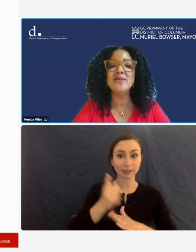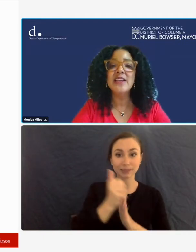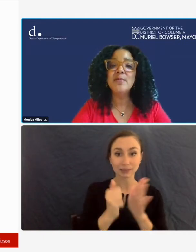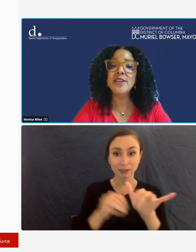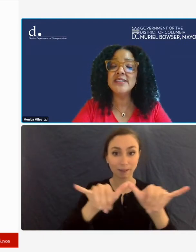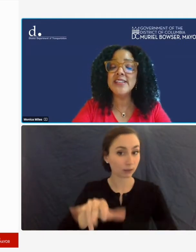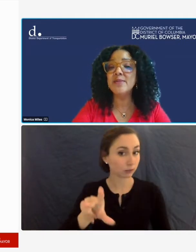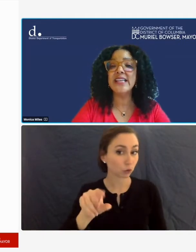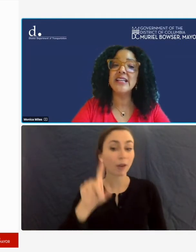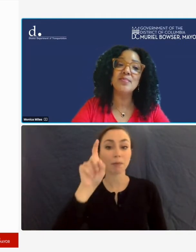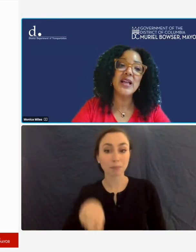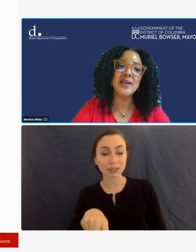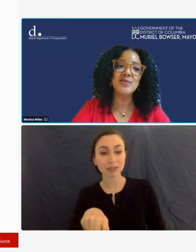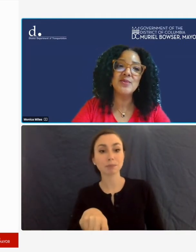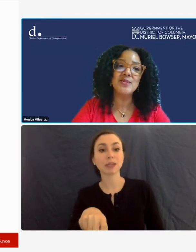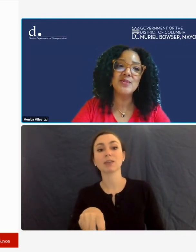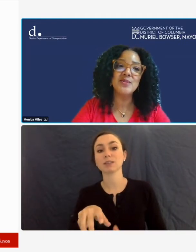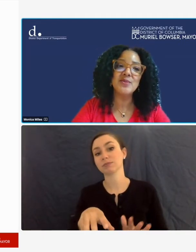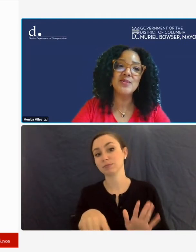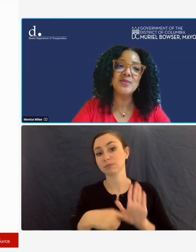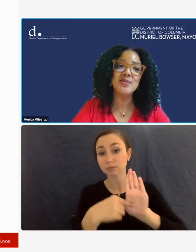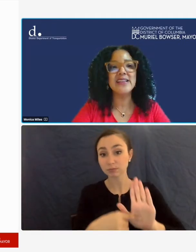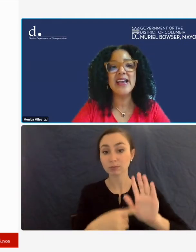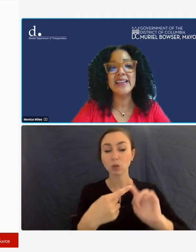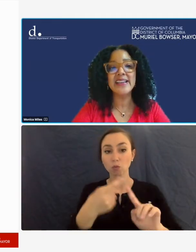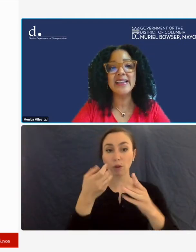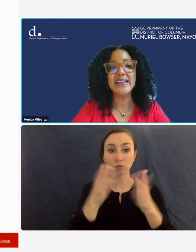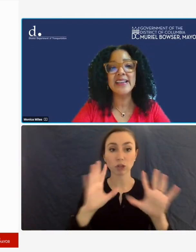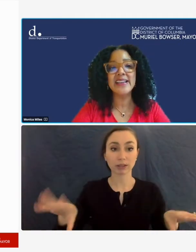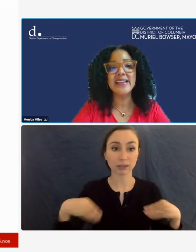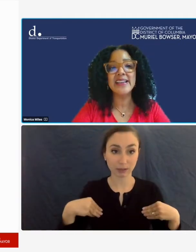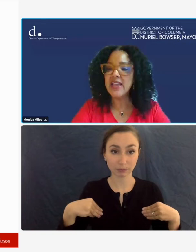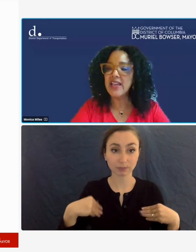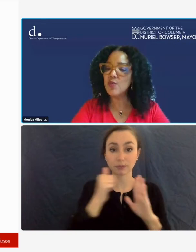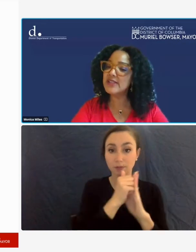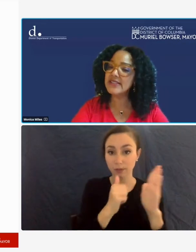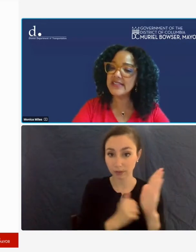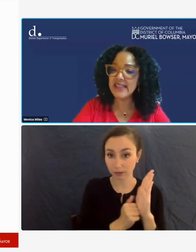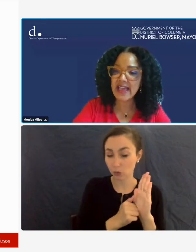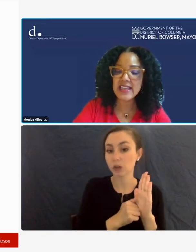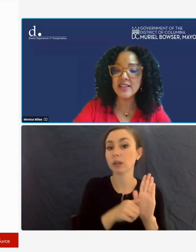be statements that comply with generally accepted accounting principles and we discussed that in